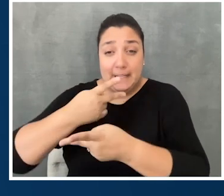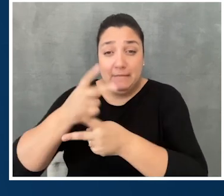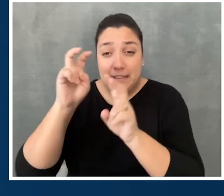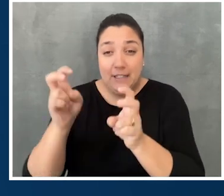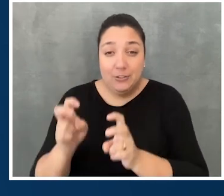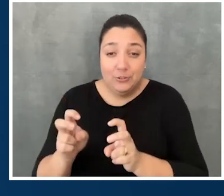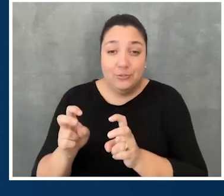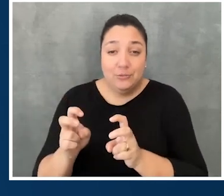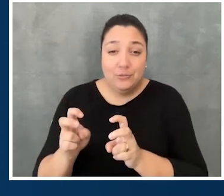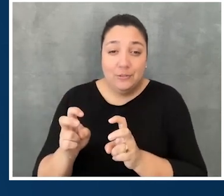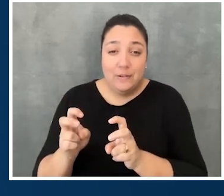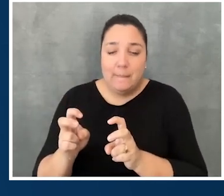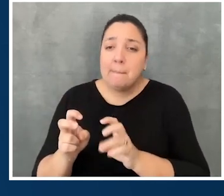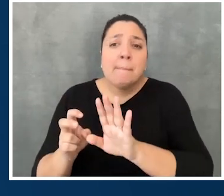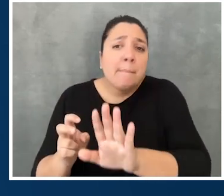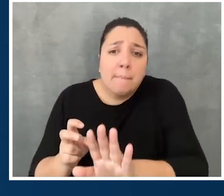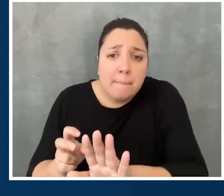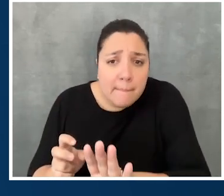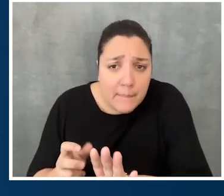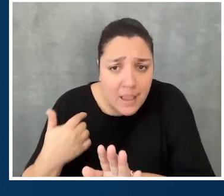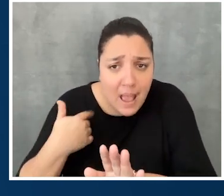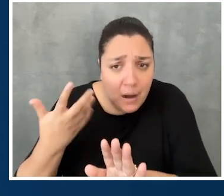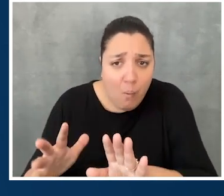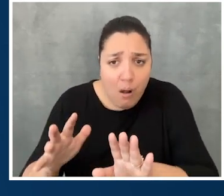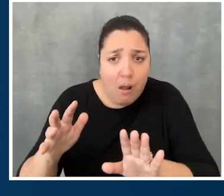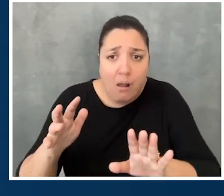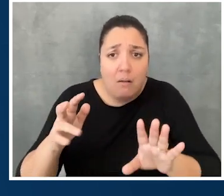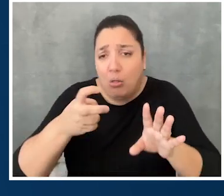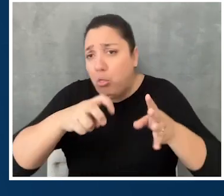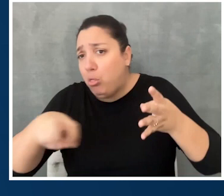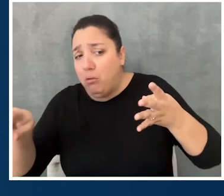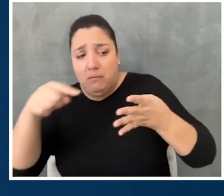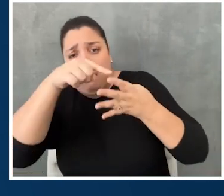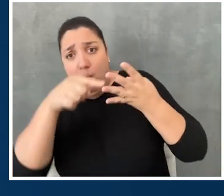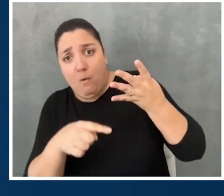to get you away from the four core issues of the Alliance, because the Alliance is doing such great work.